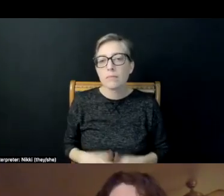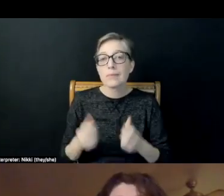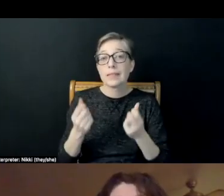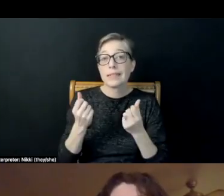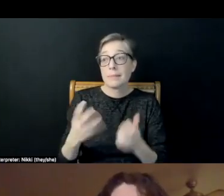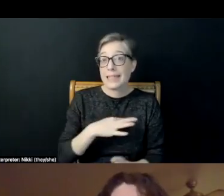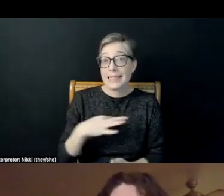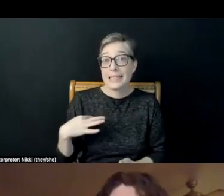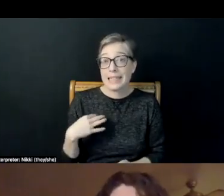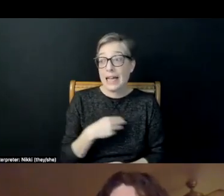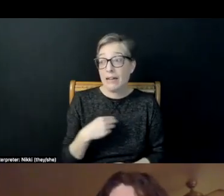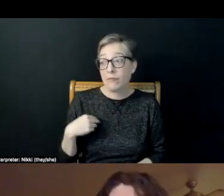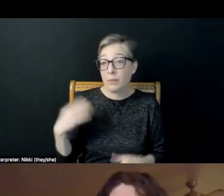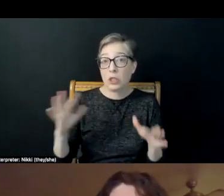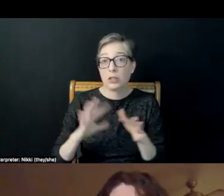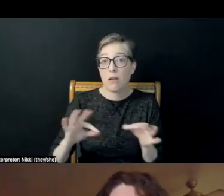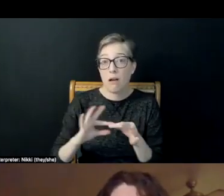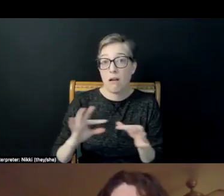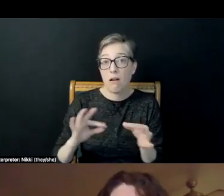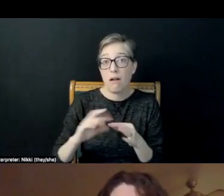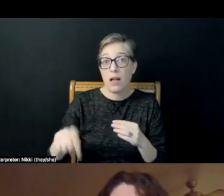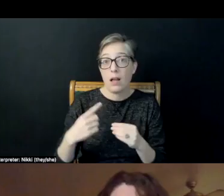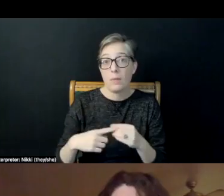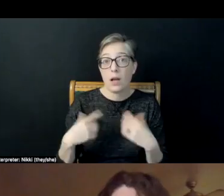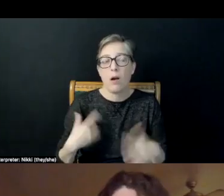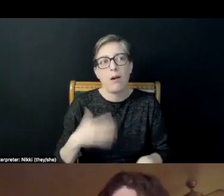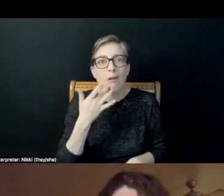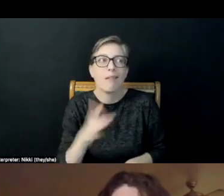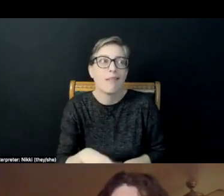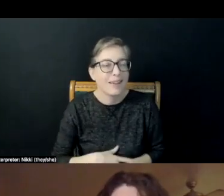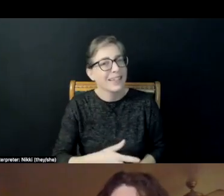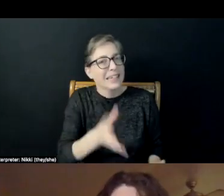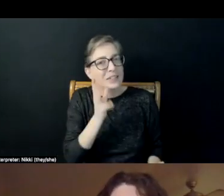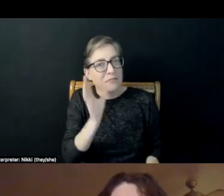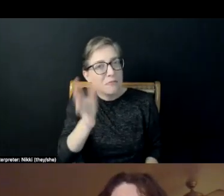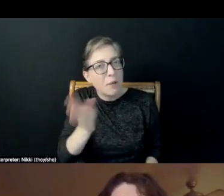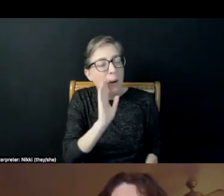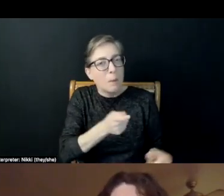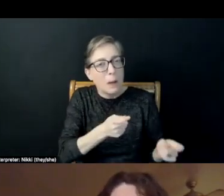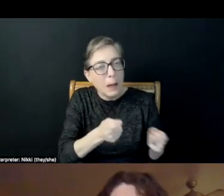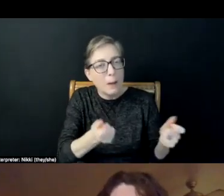about how lucky I was that grandma would handle everything. By this point, I had stopped trying to